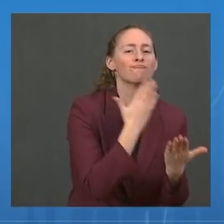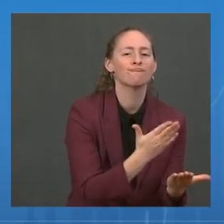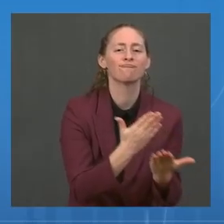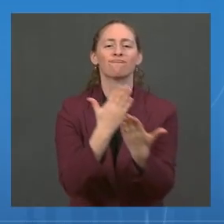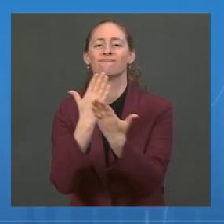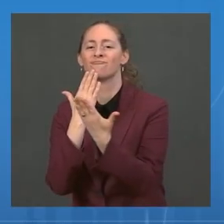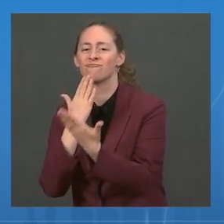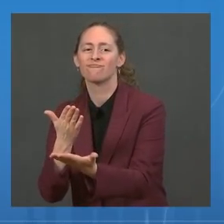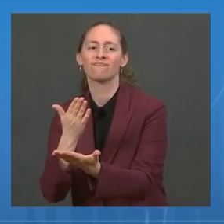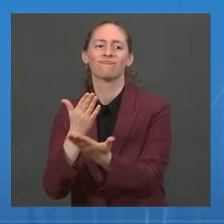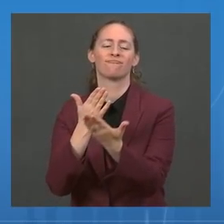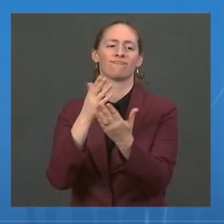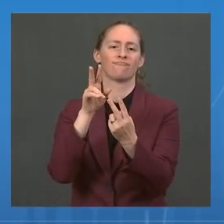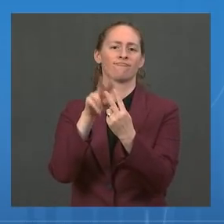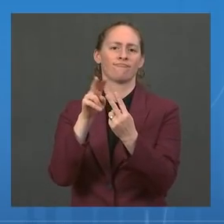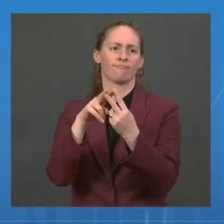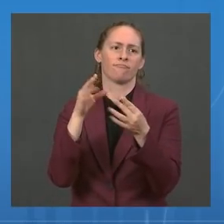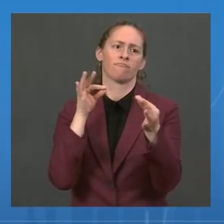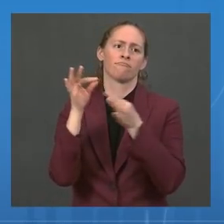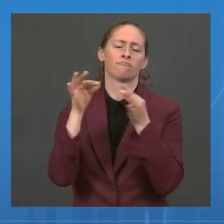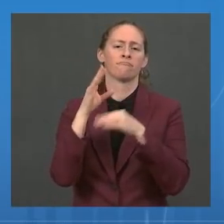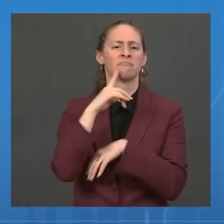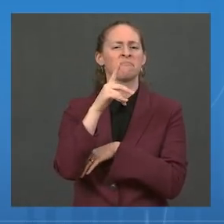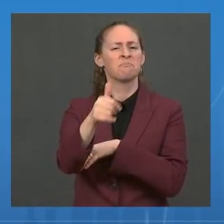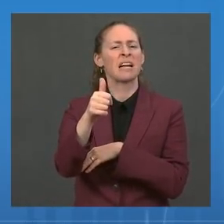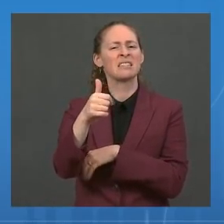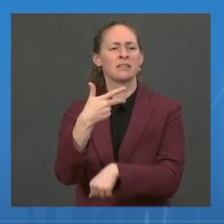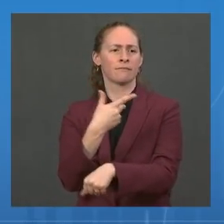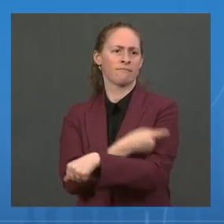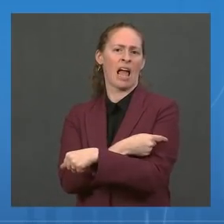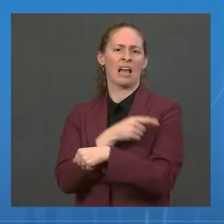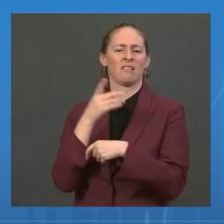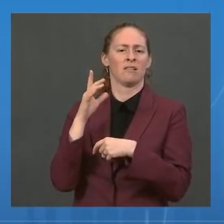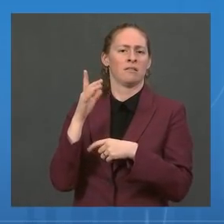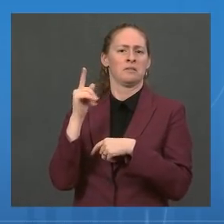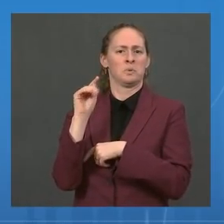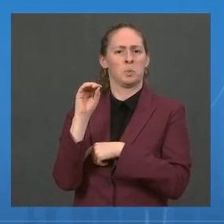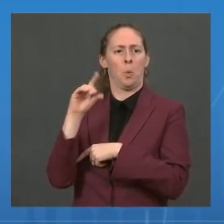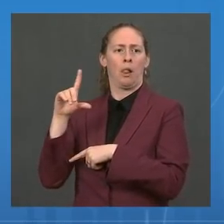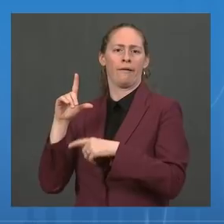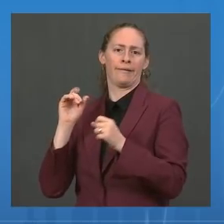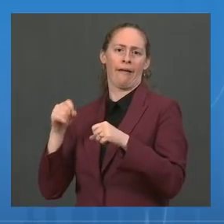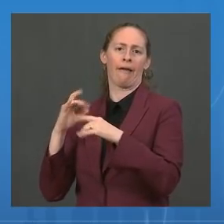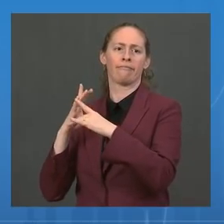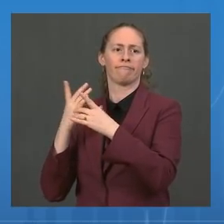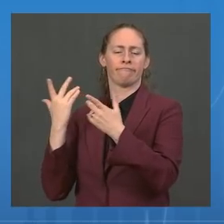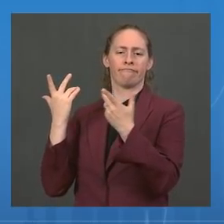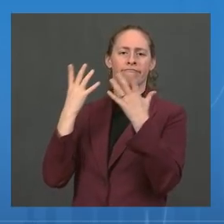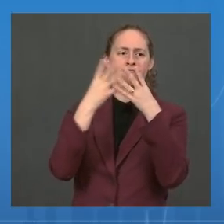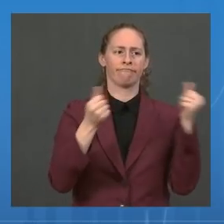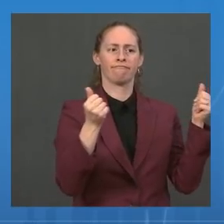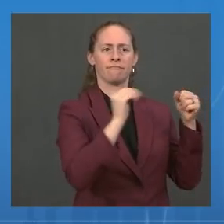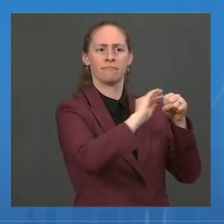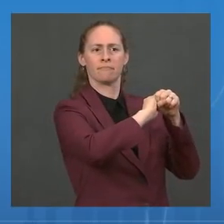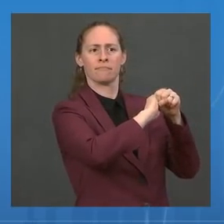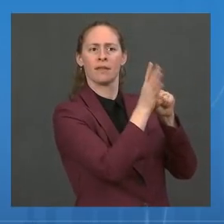vaccines are the best tool we have against the virus, and getting more shots in arms is the path out of this pandemic.